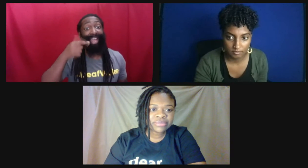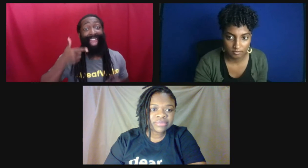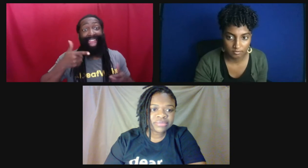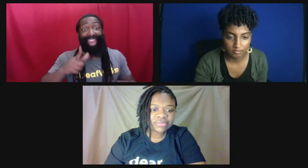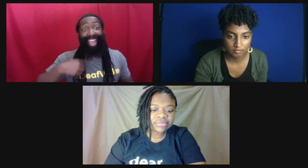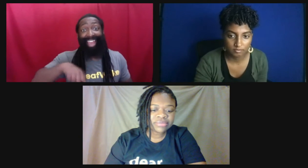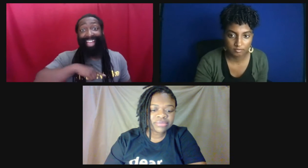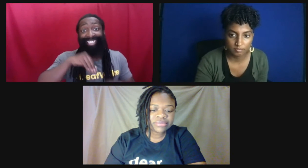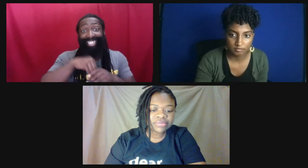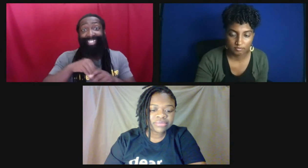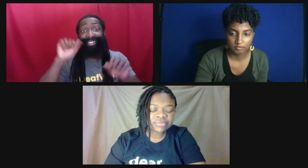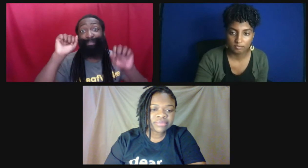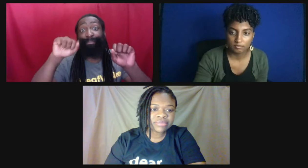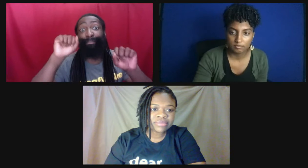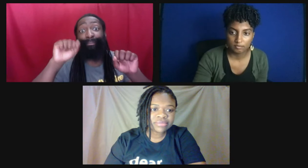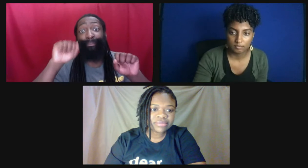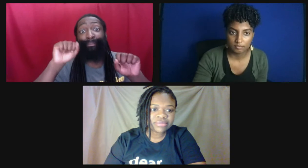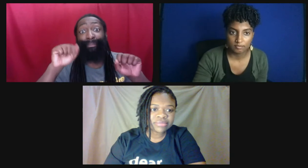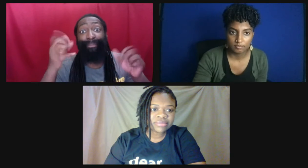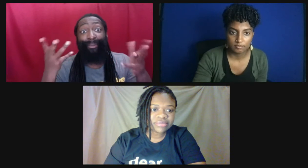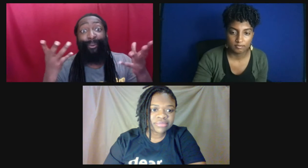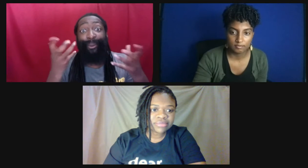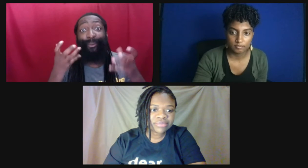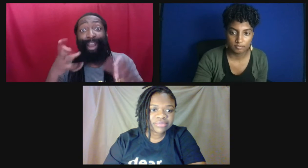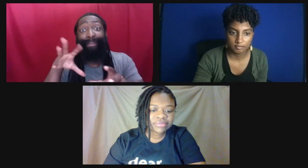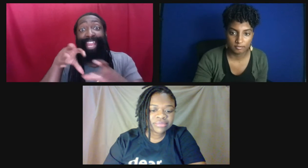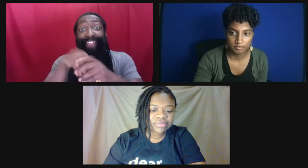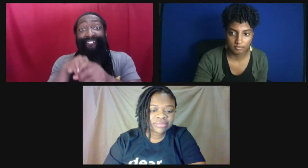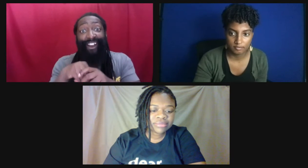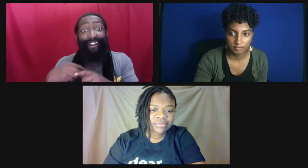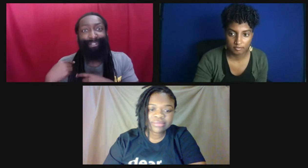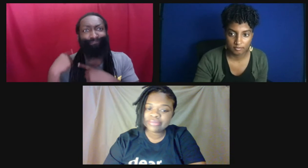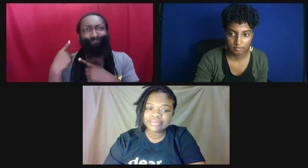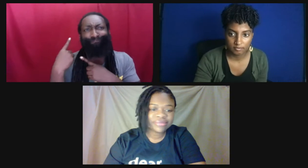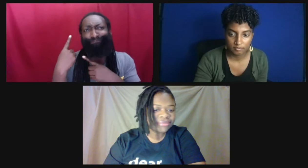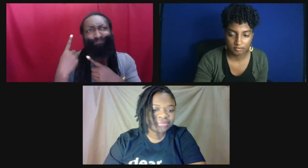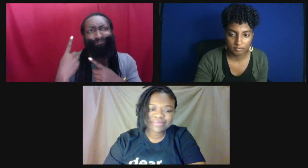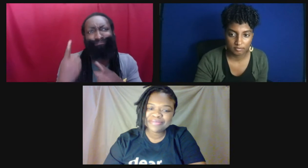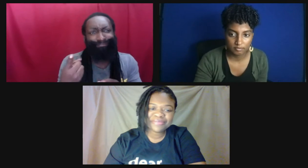but we've been there knocking on the door asking that they let us in, you know, we wanted to be